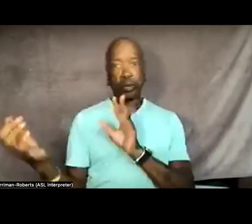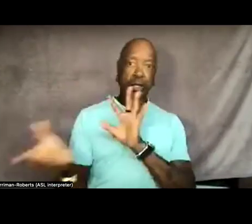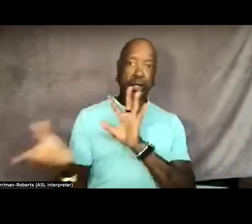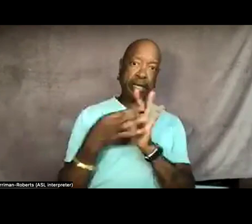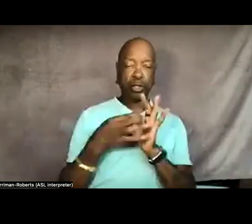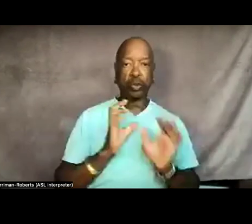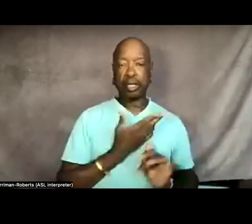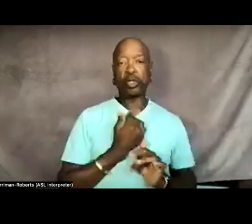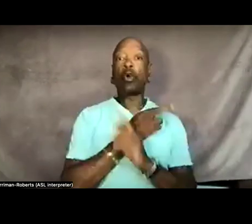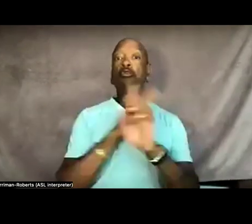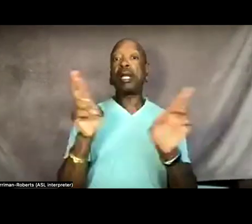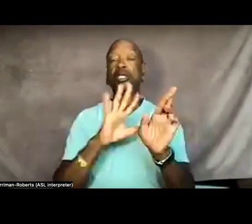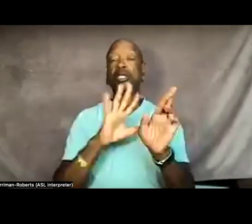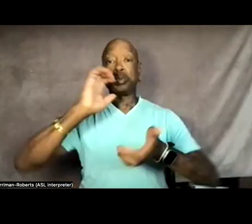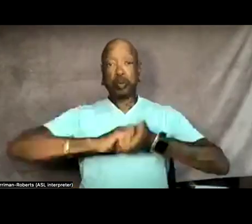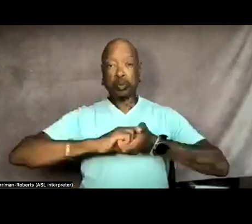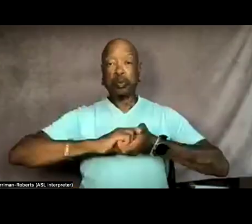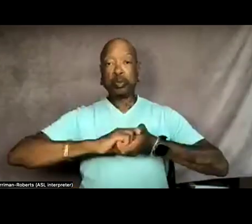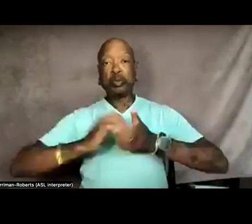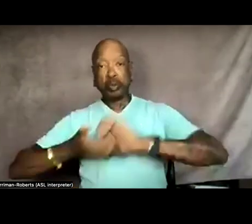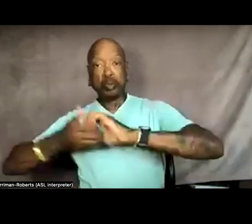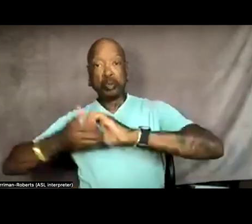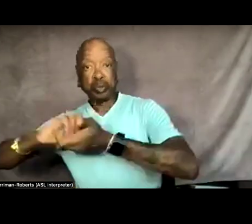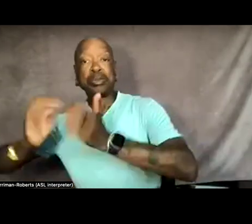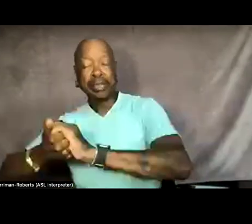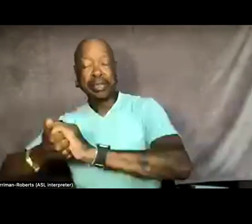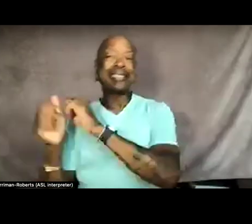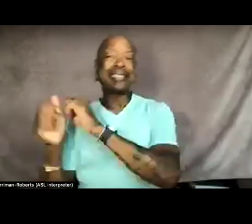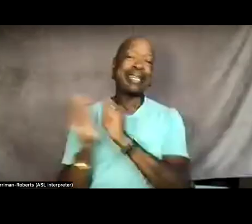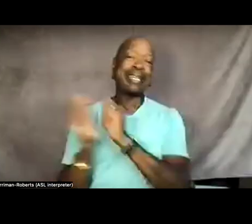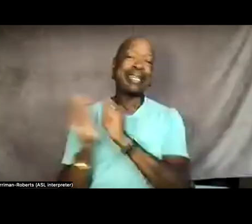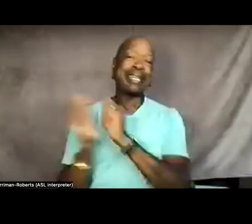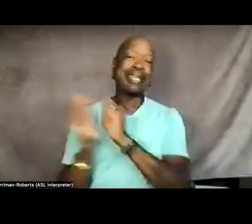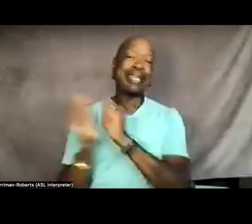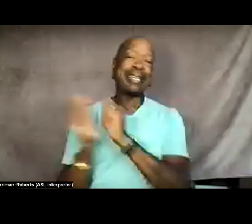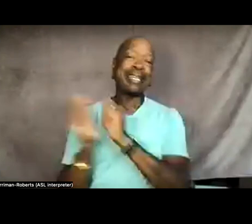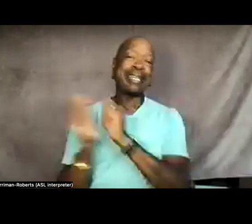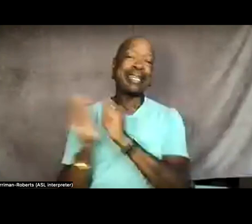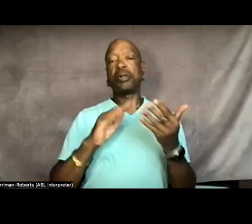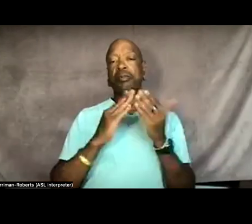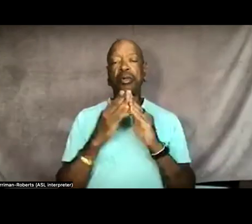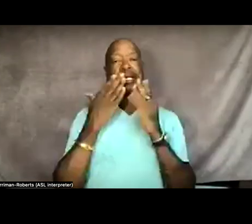for the safety and liberation of our communities thank you all for being here so a few notes on